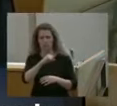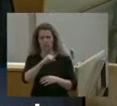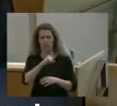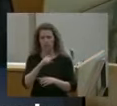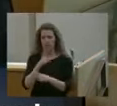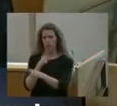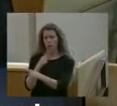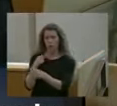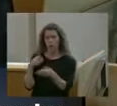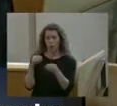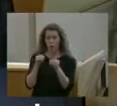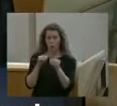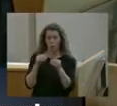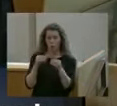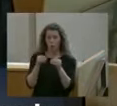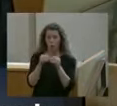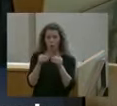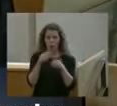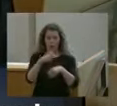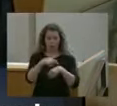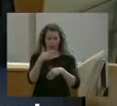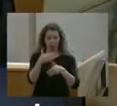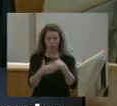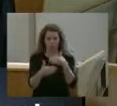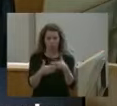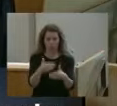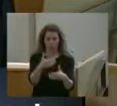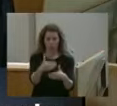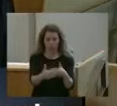And, and the further along we get, the better the data gets. And the more the